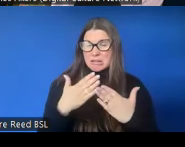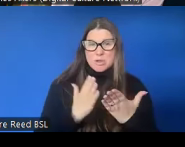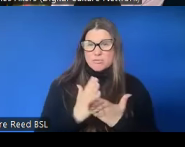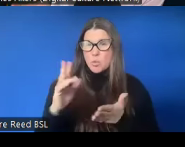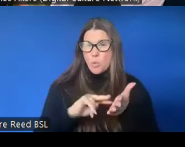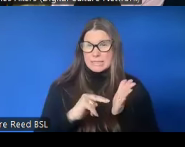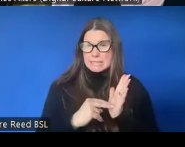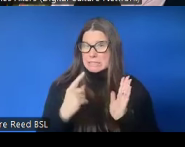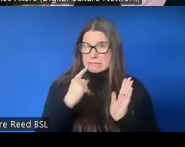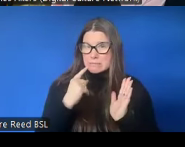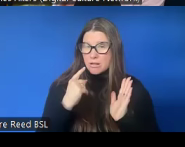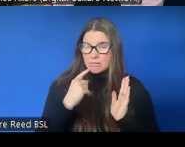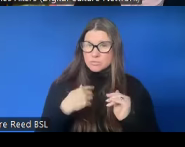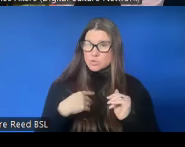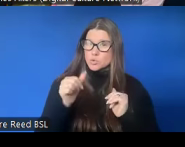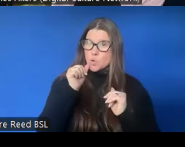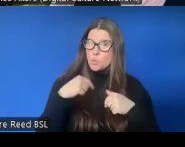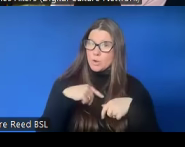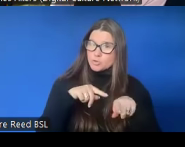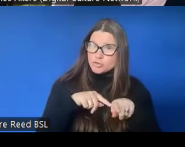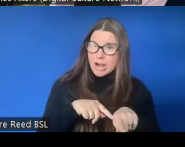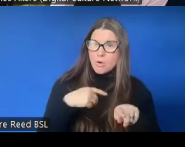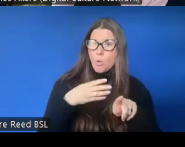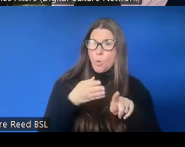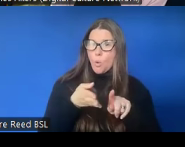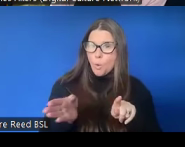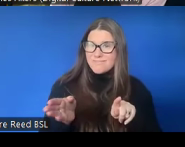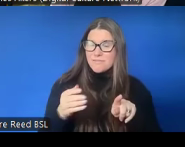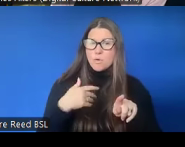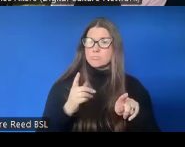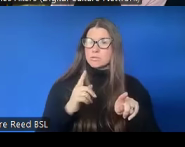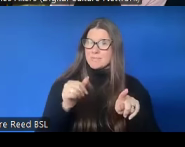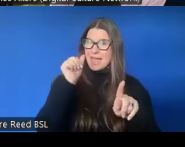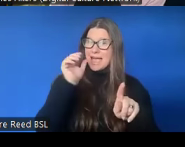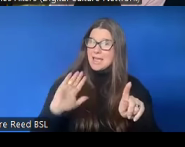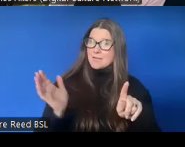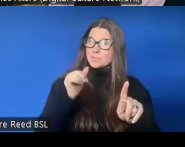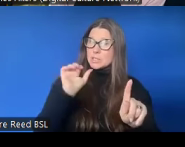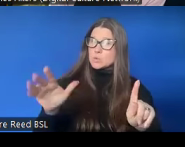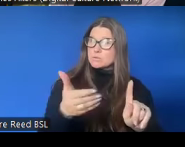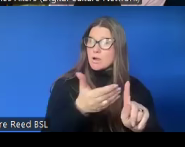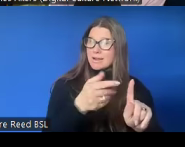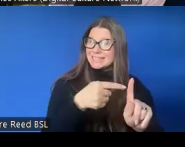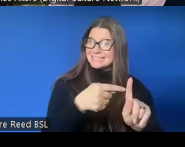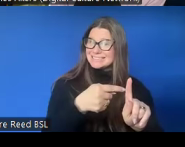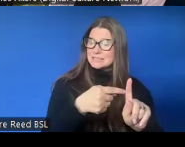to see whether they're on track and have a nice tangible target. When they're talking to other people, they can show them the journey